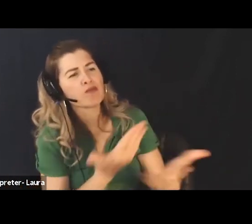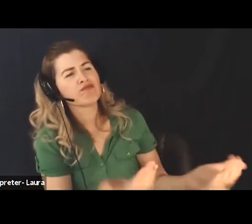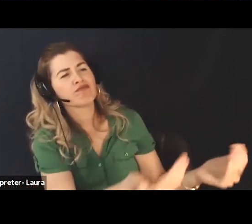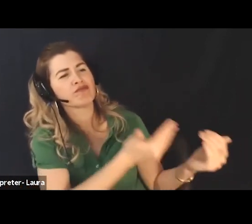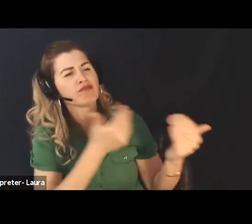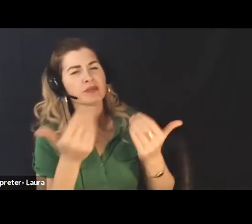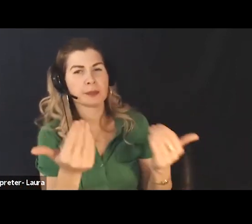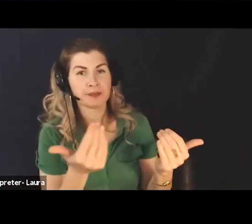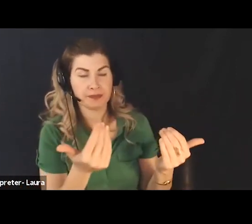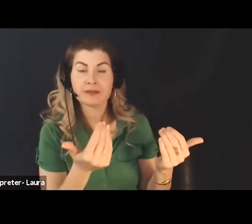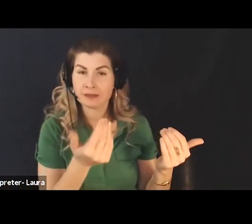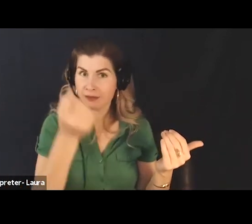work better.